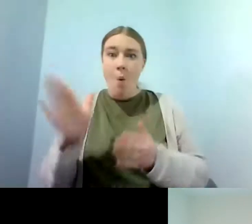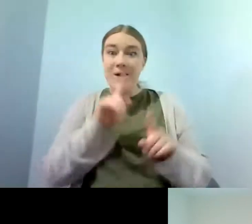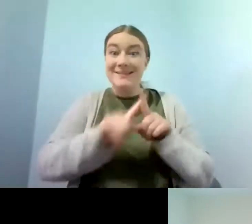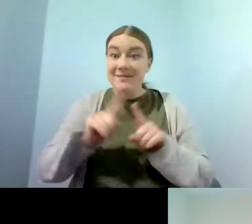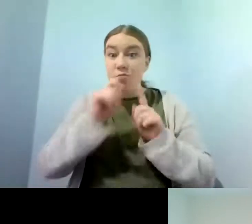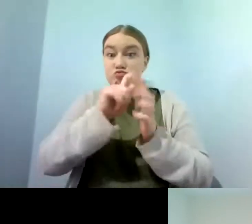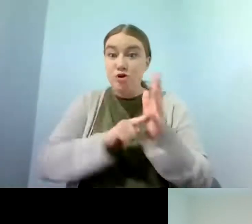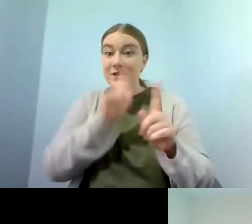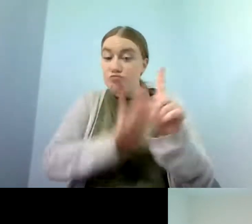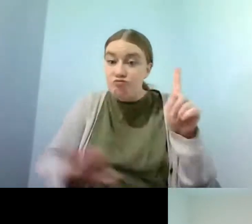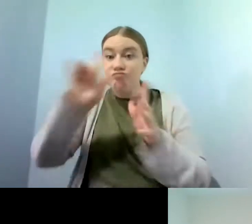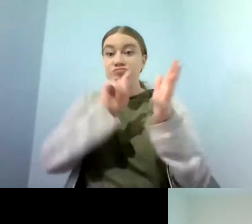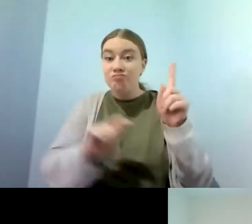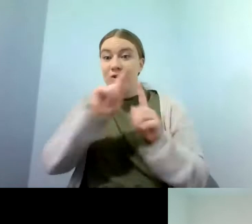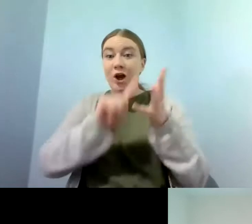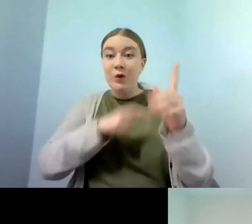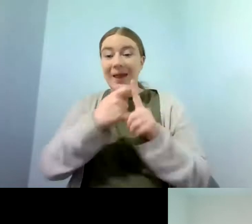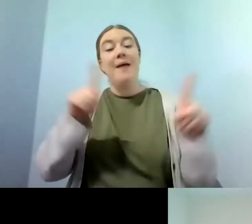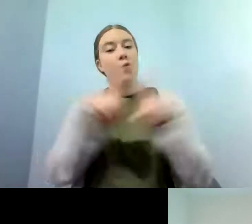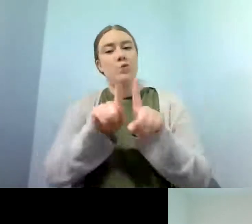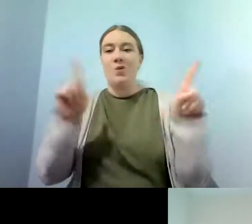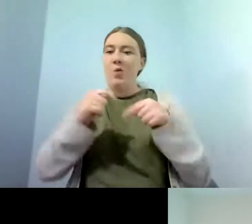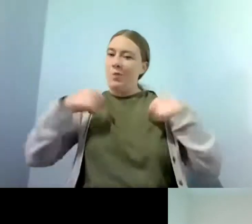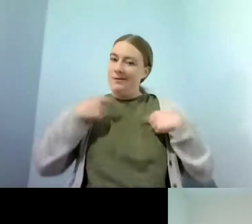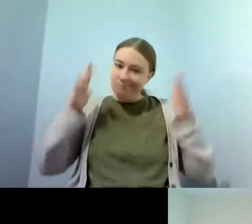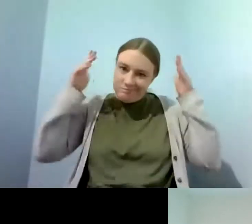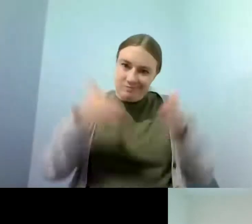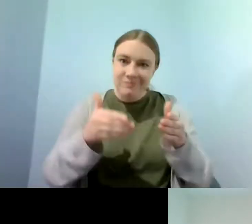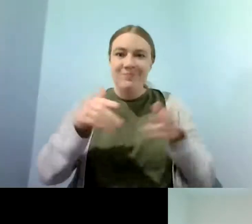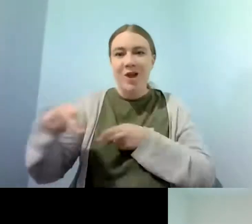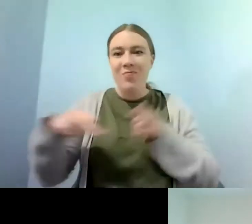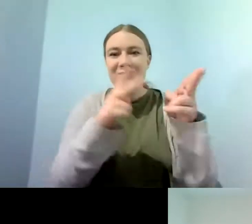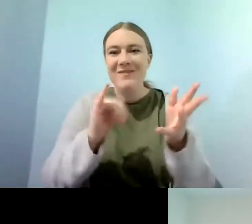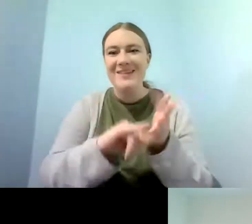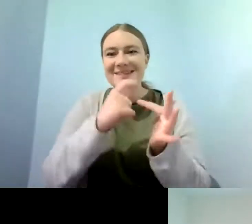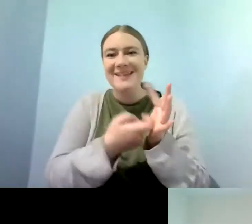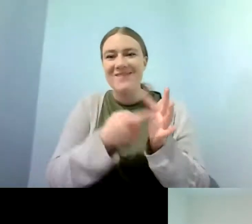yeah particularly what we're doing on the river severn um and some exciting ways that people can